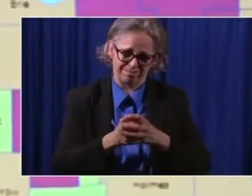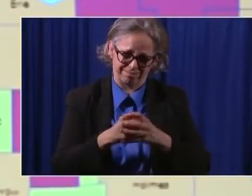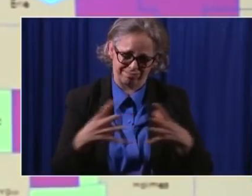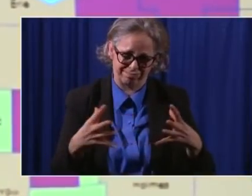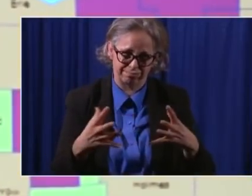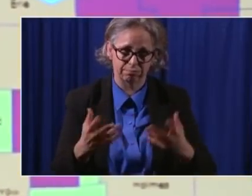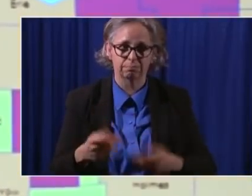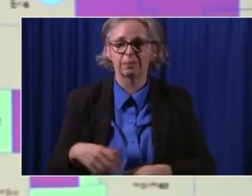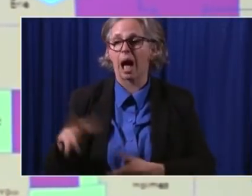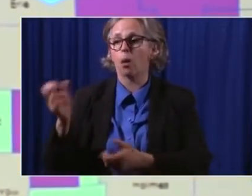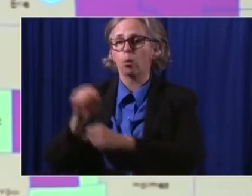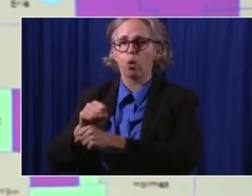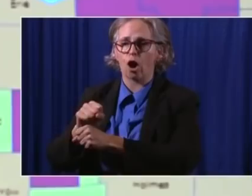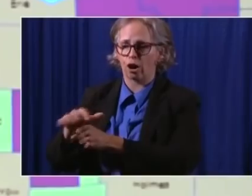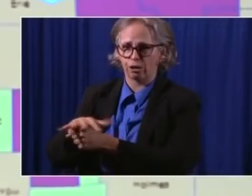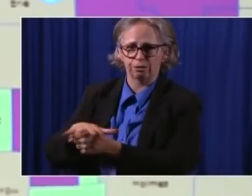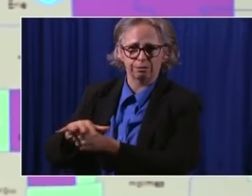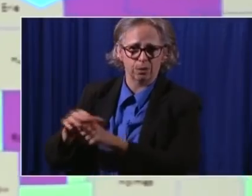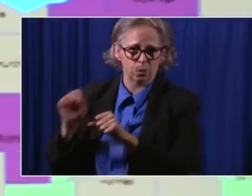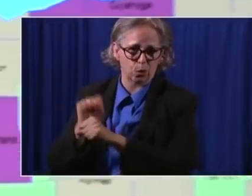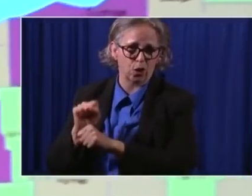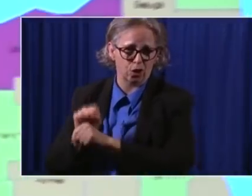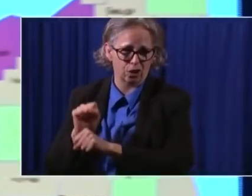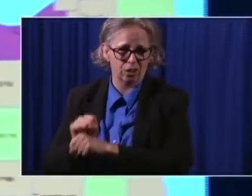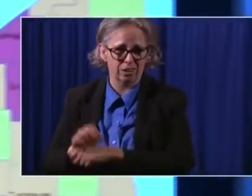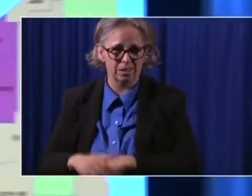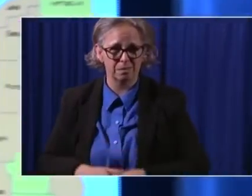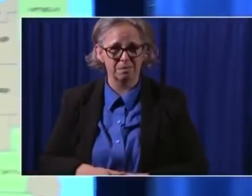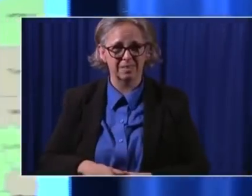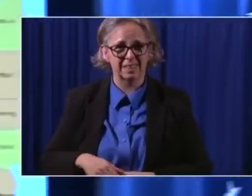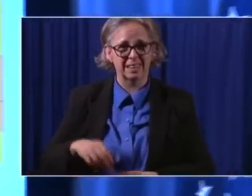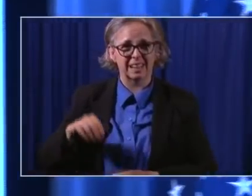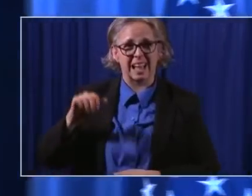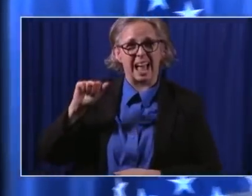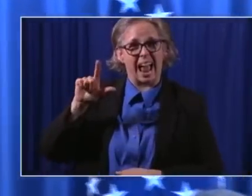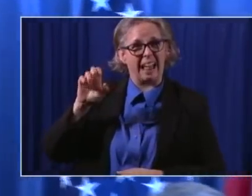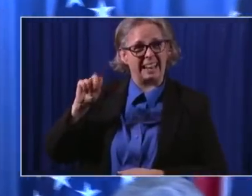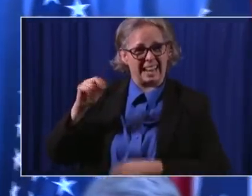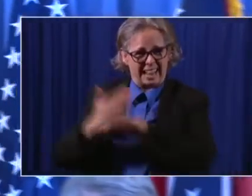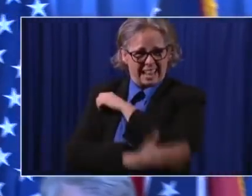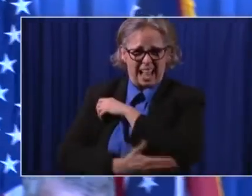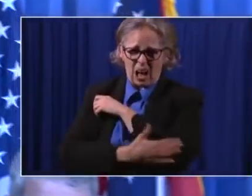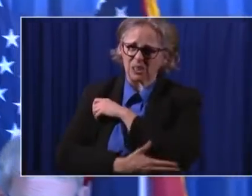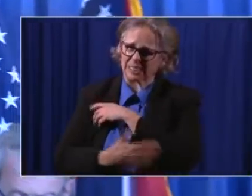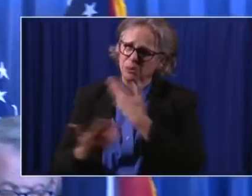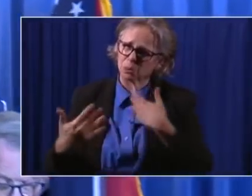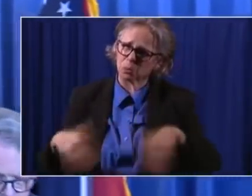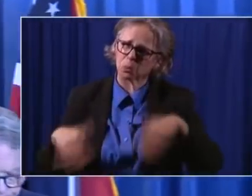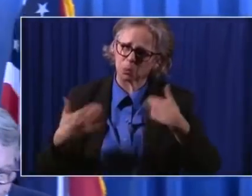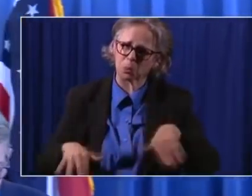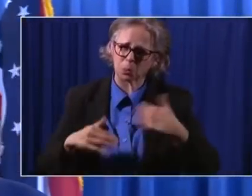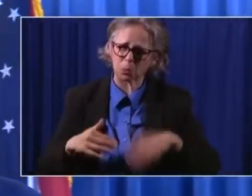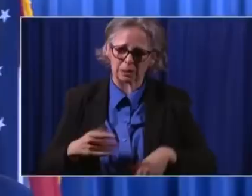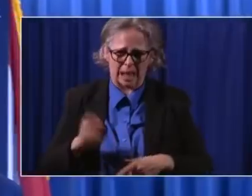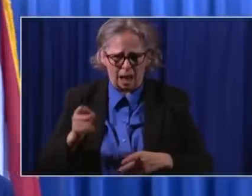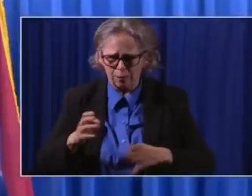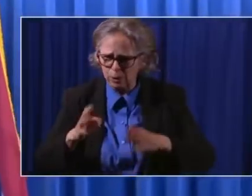EARLY INDICATORS THAT DR. THOMAS TALKED ABOUT. LOCAL OFFICIALS NOTED ISOLATED OUTBREAKS AT RESTAURANTS AND WORKPLACES. ALLEN COUNTY REACH